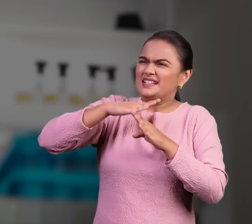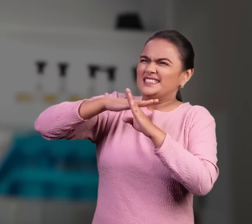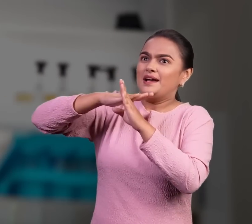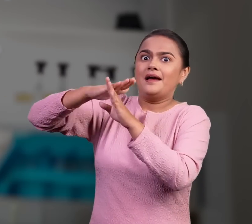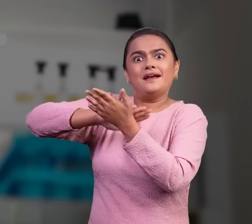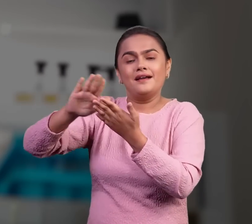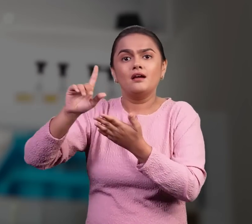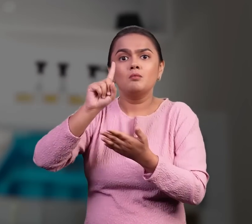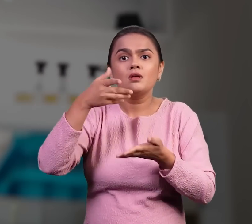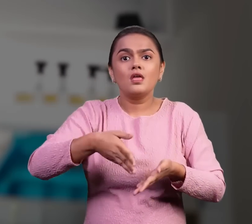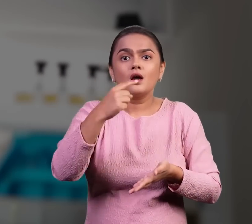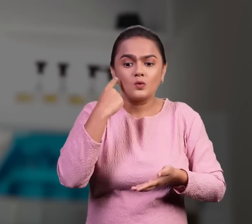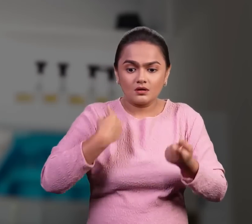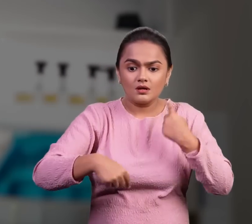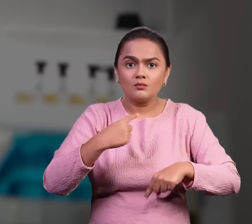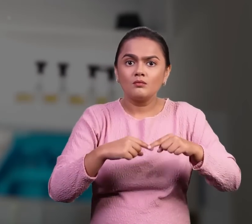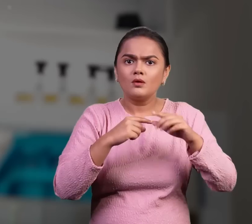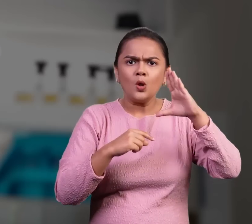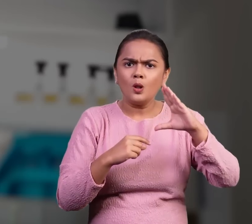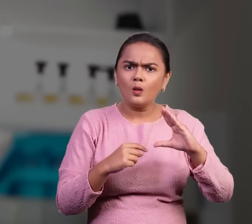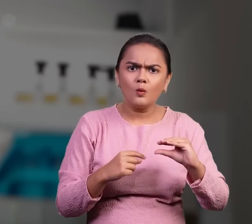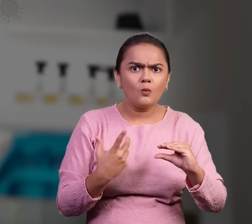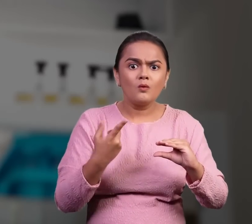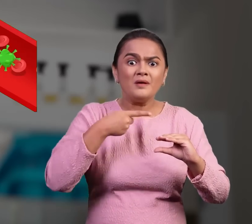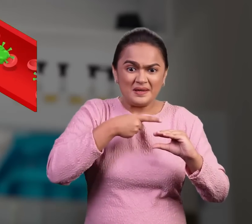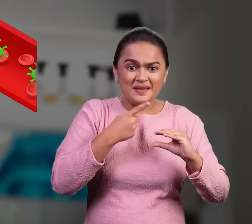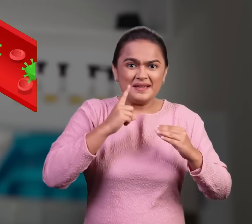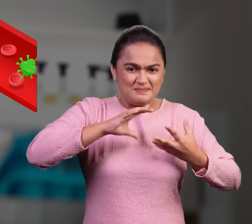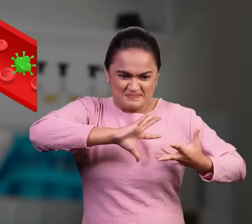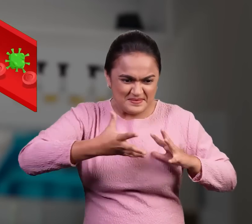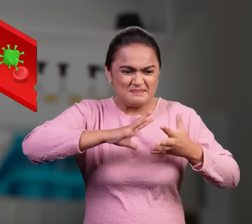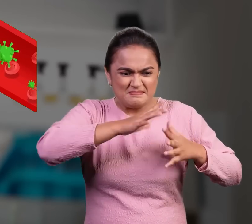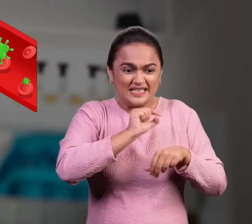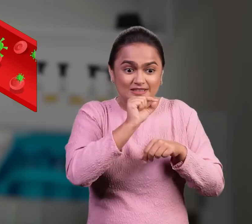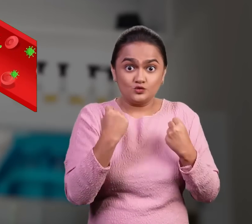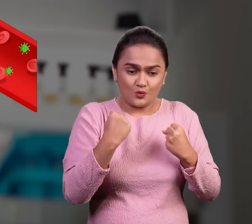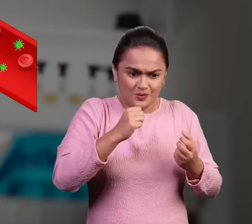When your immune system is weak, your body fails to produce antibodies.